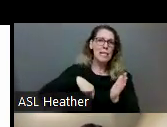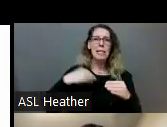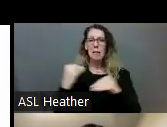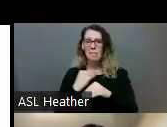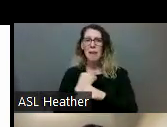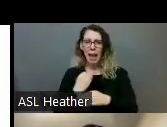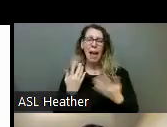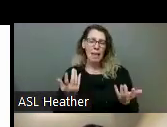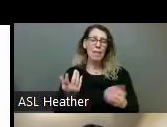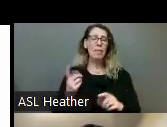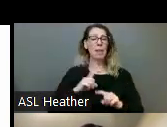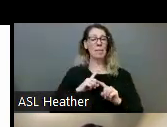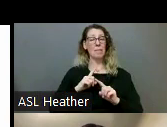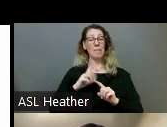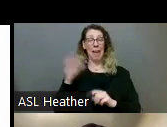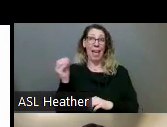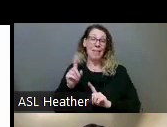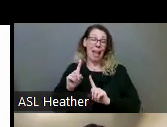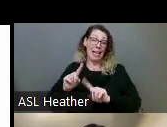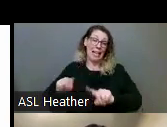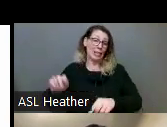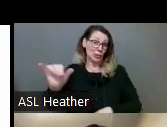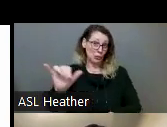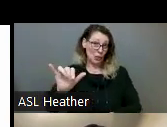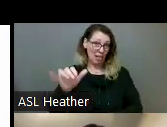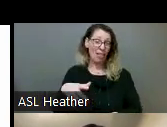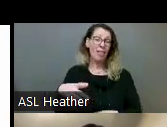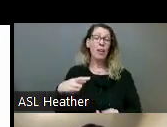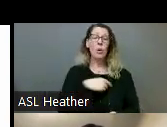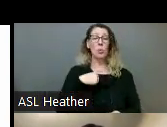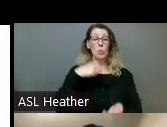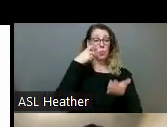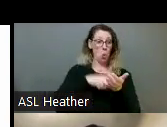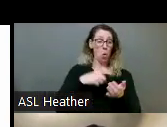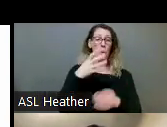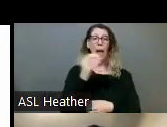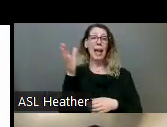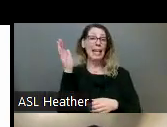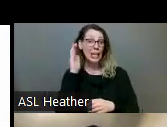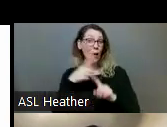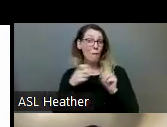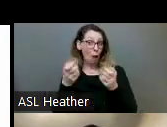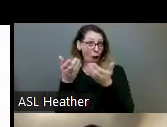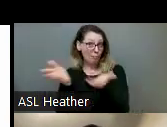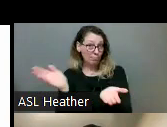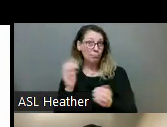in attendance as well. What we notice and what we hear from the field is that a lot of